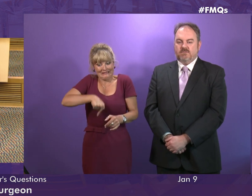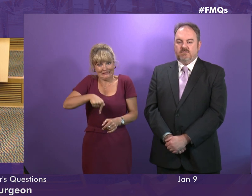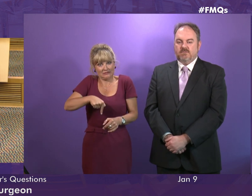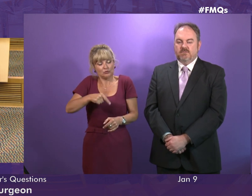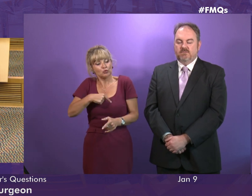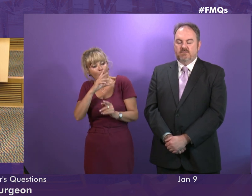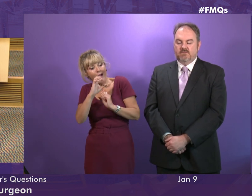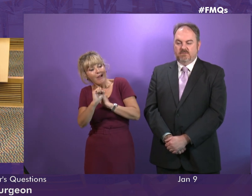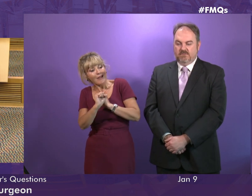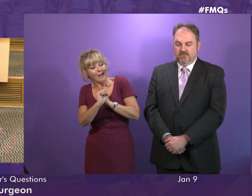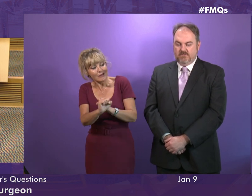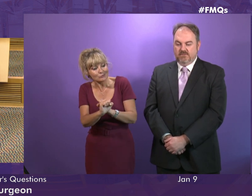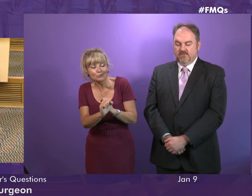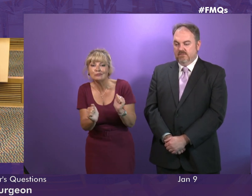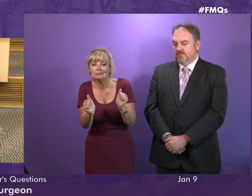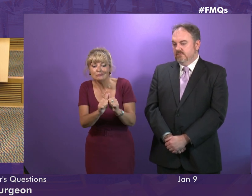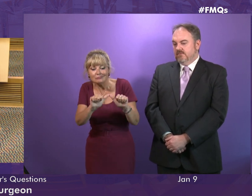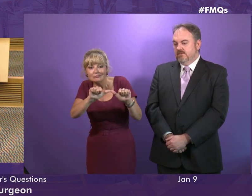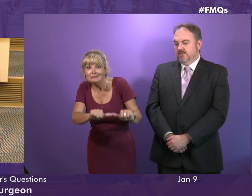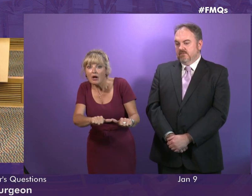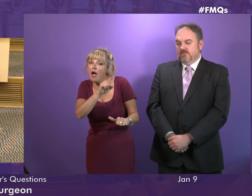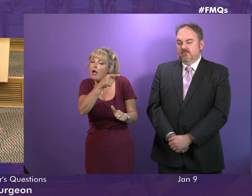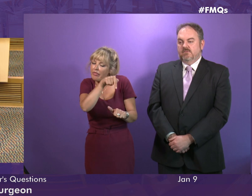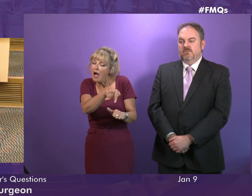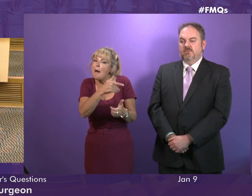to appraising it as part of the strategic transport projects review, and Transport Scotland